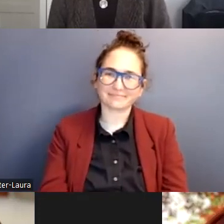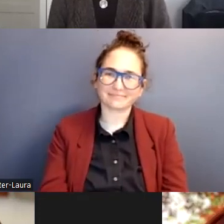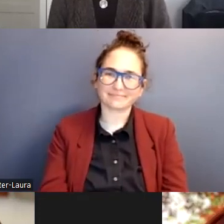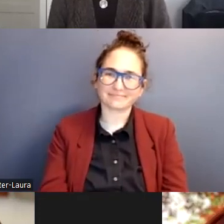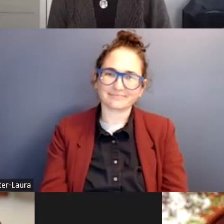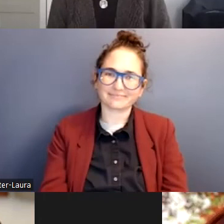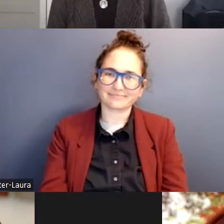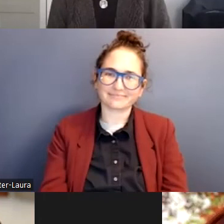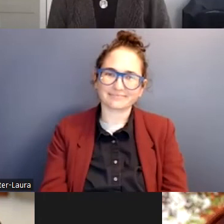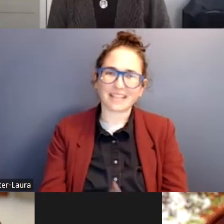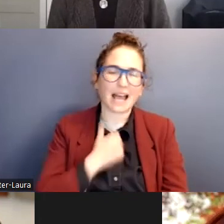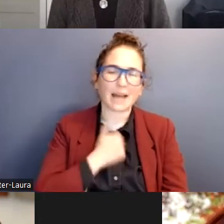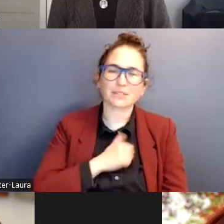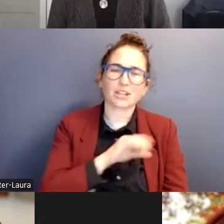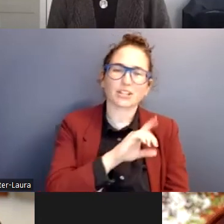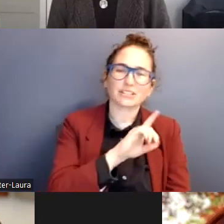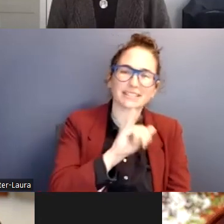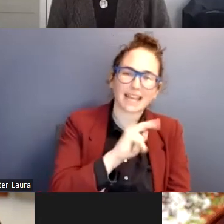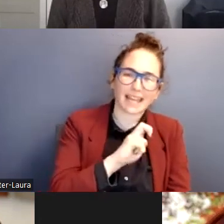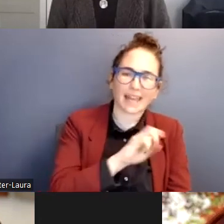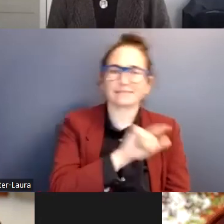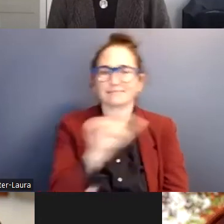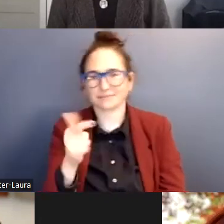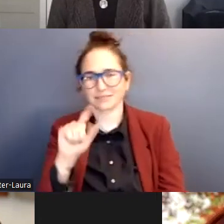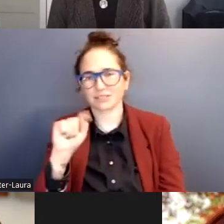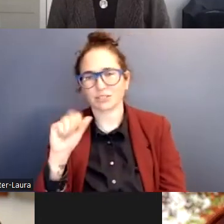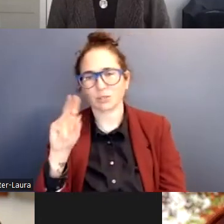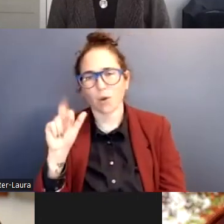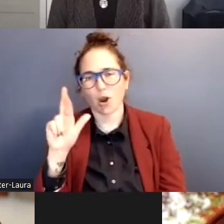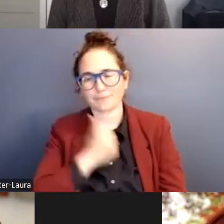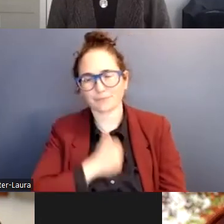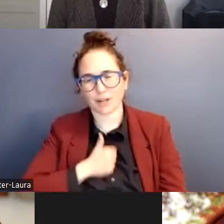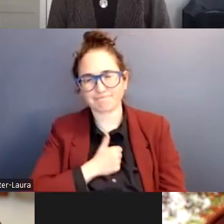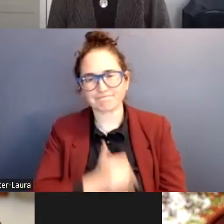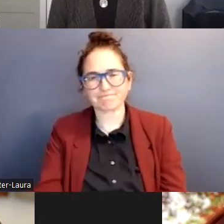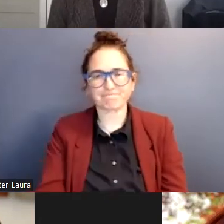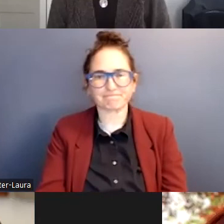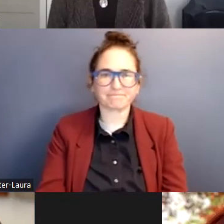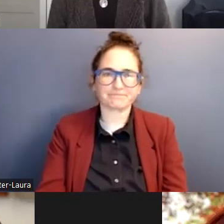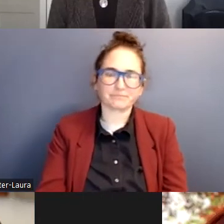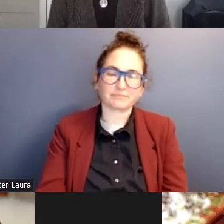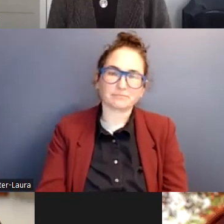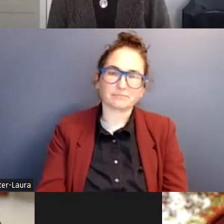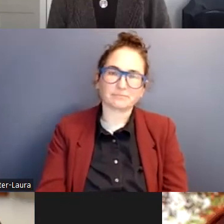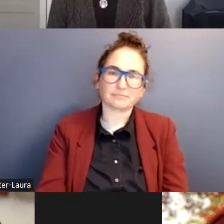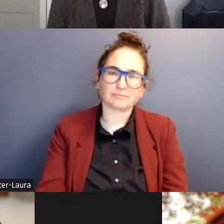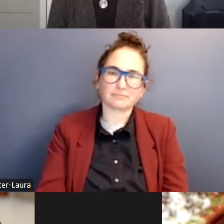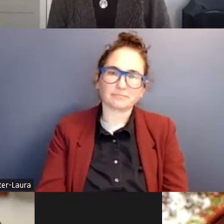I'm sorry, let's go to Diane and then Twara, my apologies. Diane Coleman: What I was about to say is it like capacity as an advocate? I have a JD but I'm